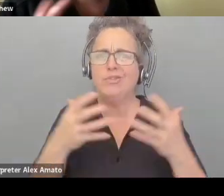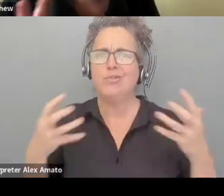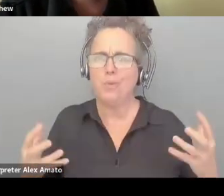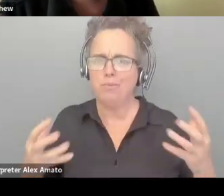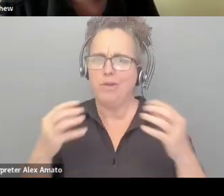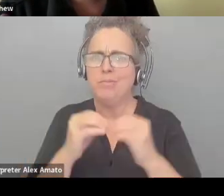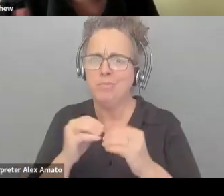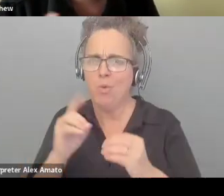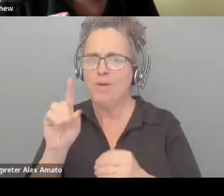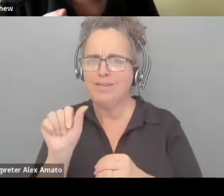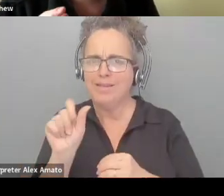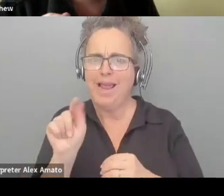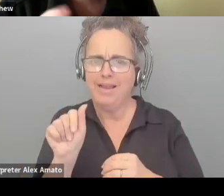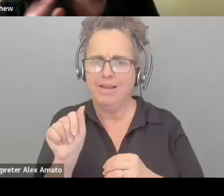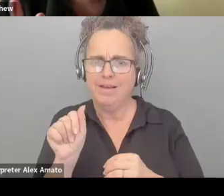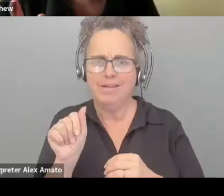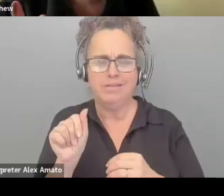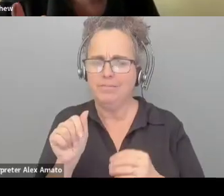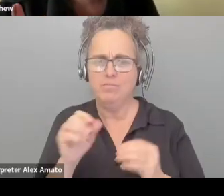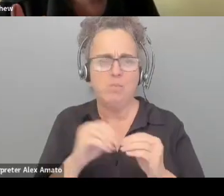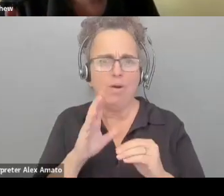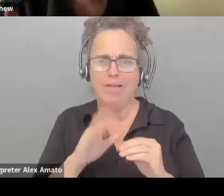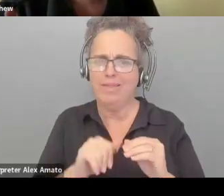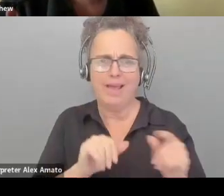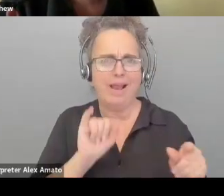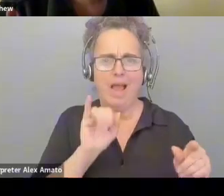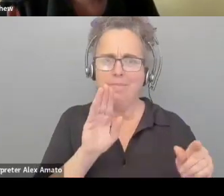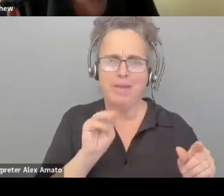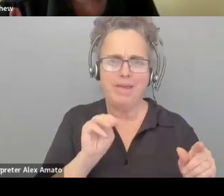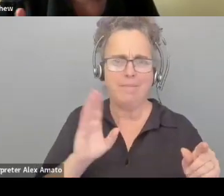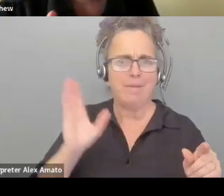than anything IBM would've dreamt up at that time